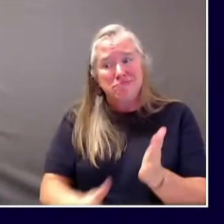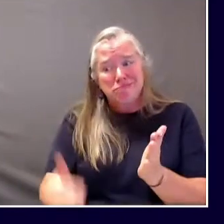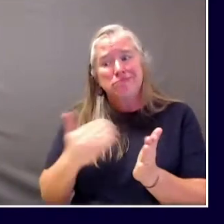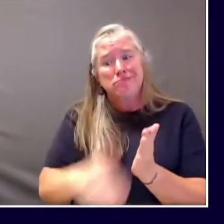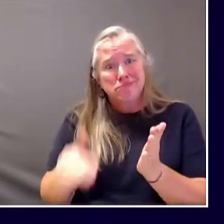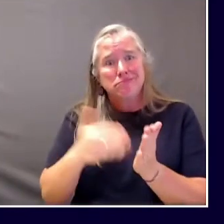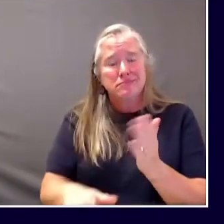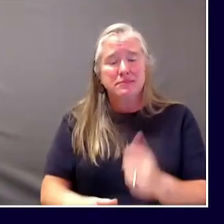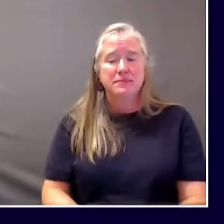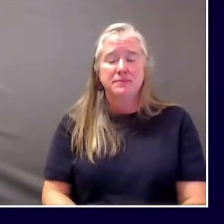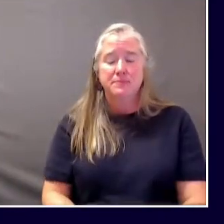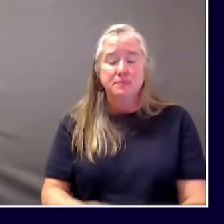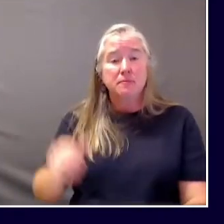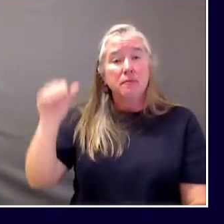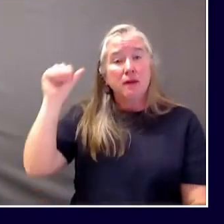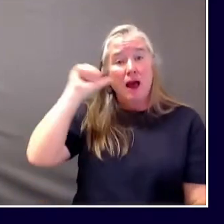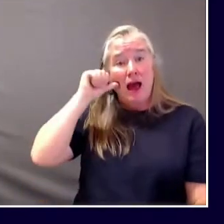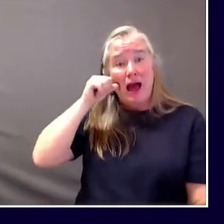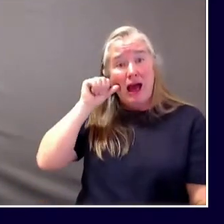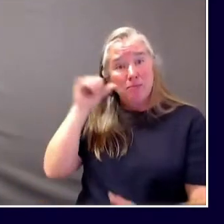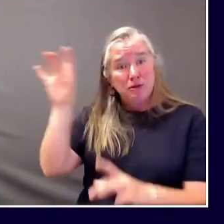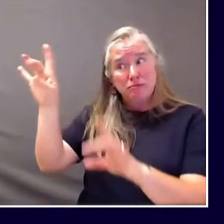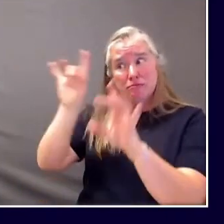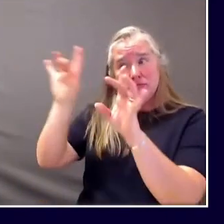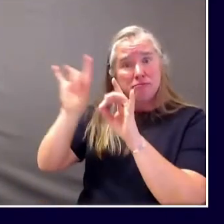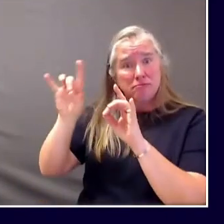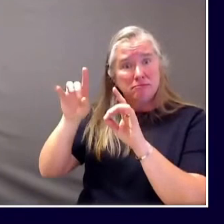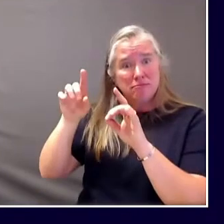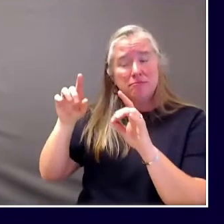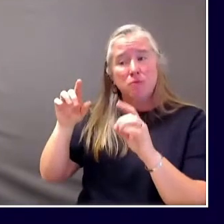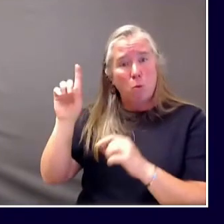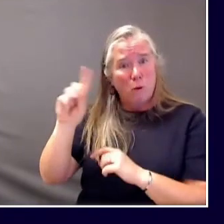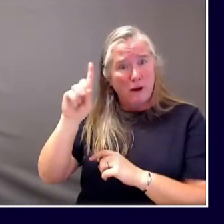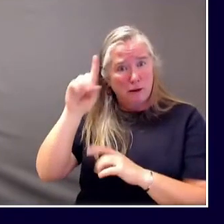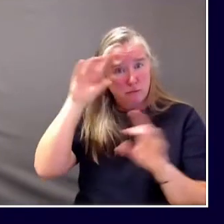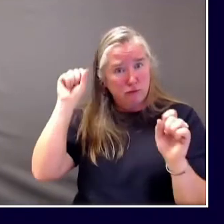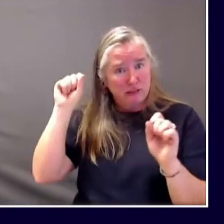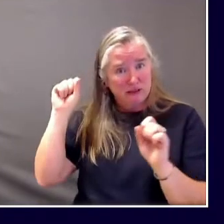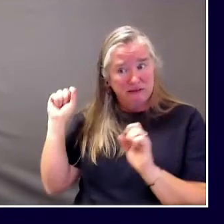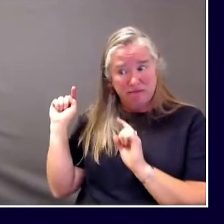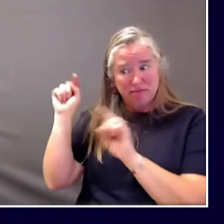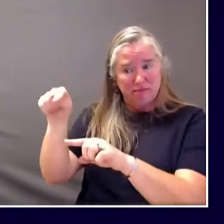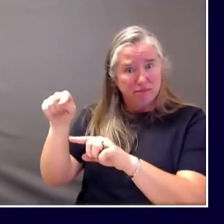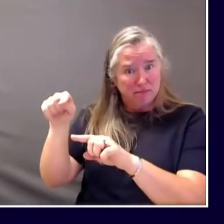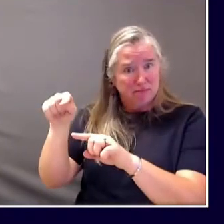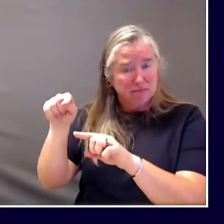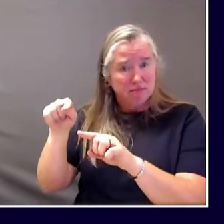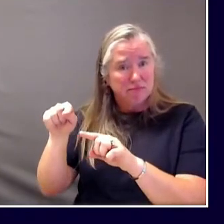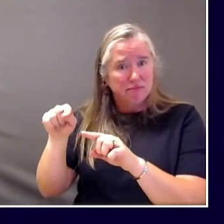a day short of college eyes for